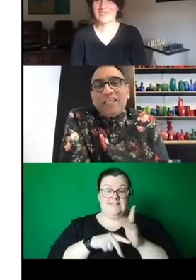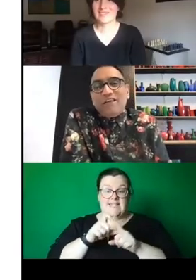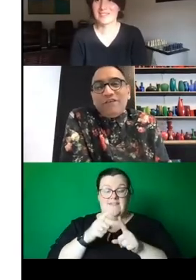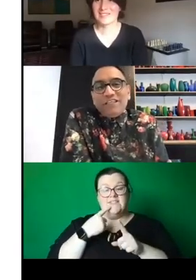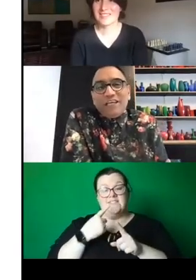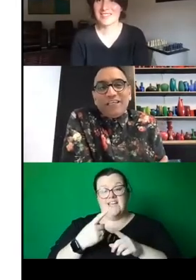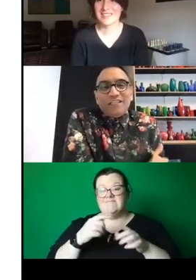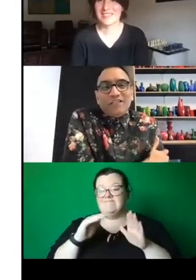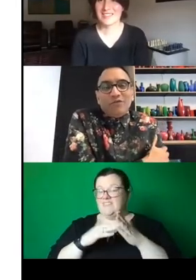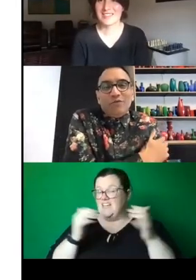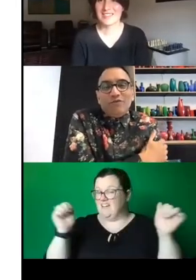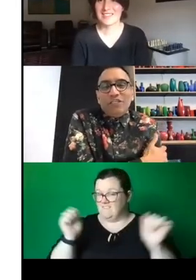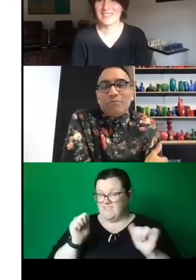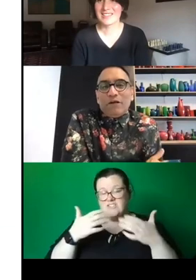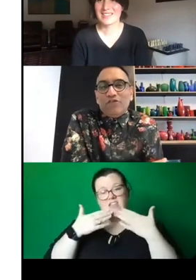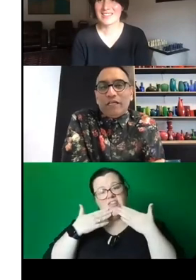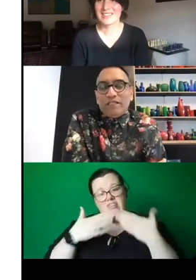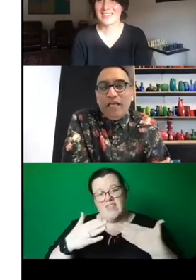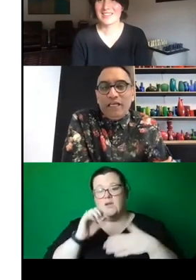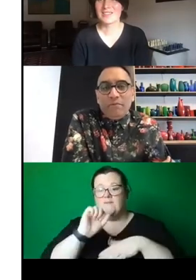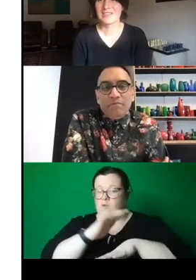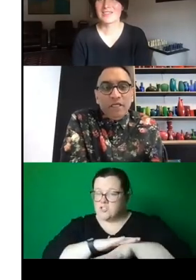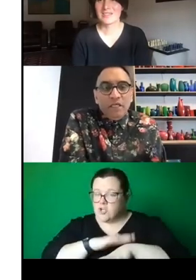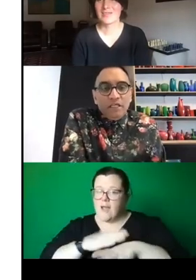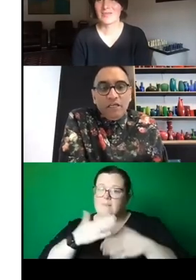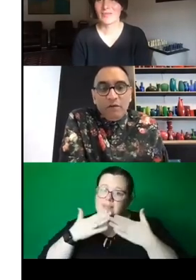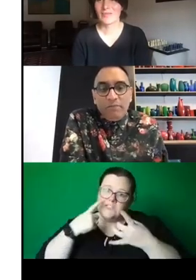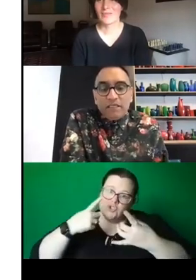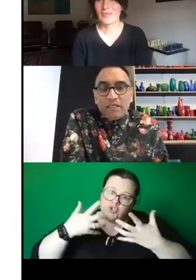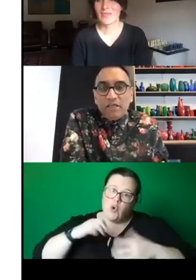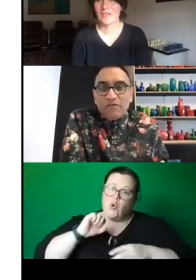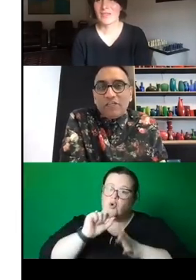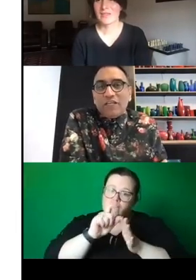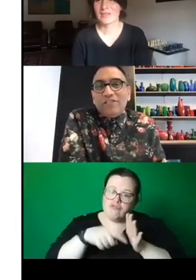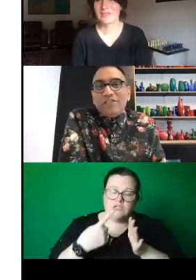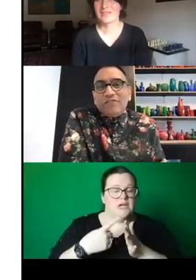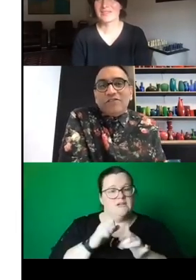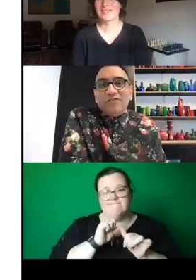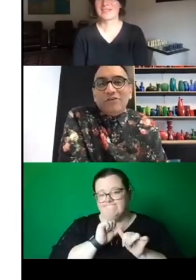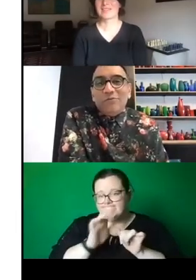for taking us through all of these projects and um you know a big congratulations to you